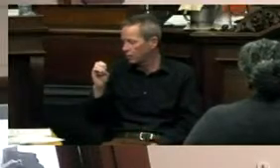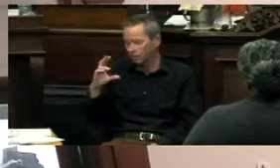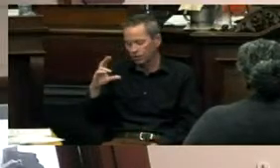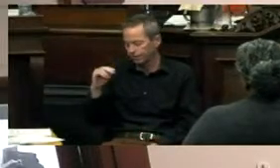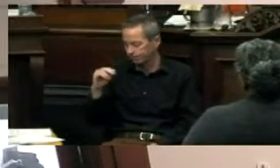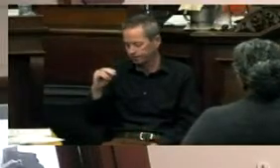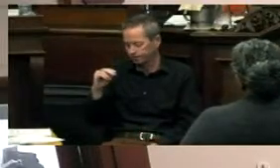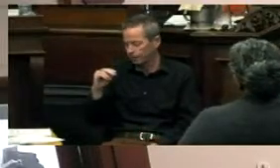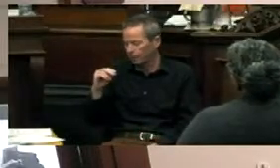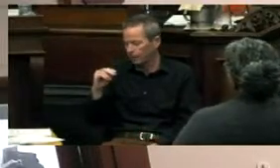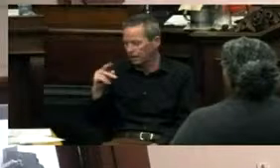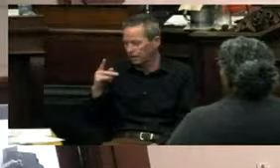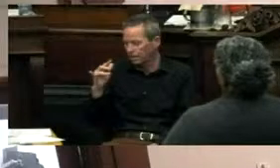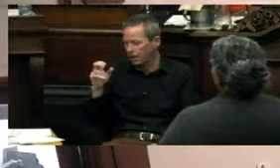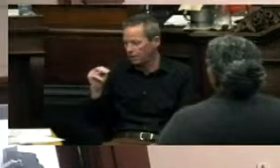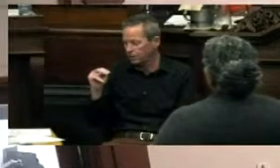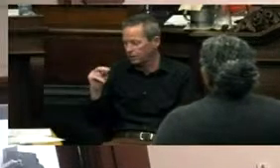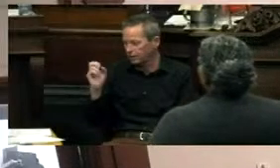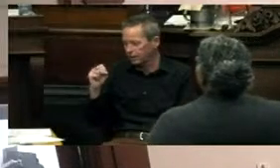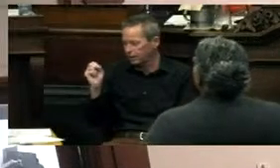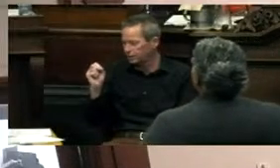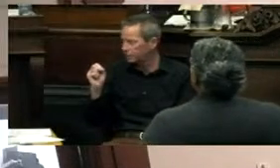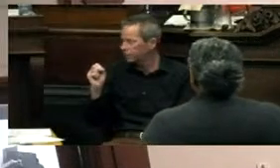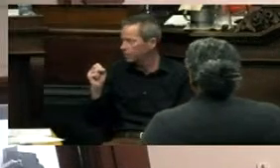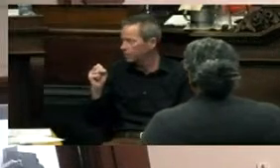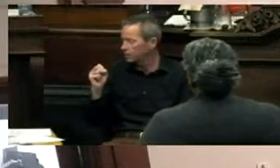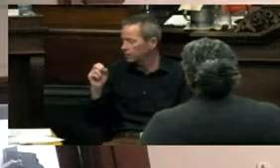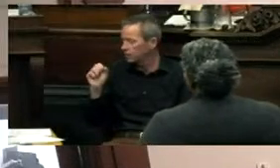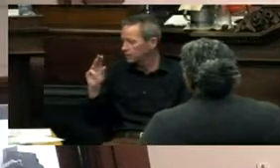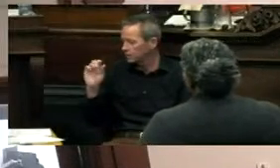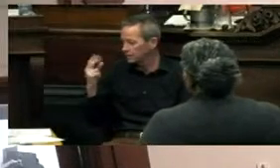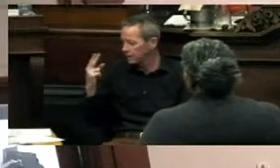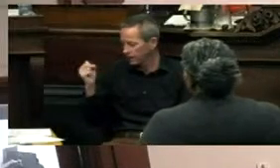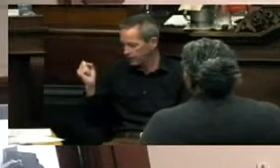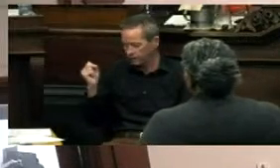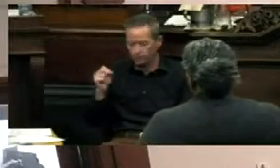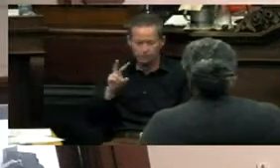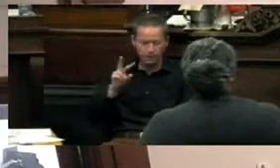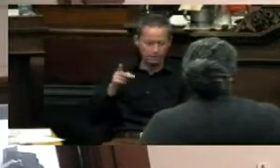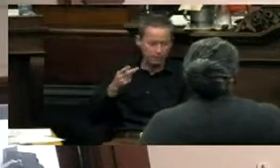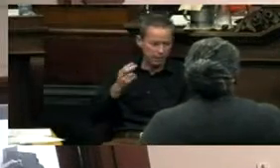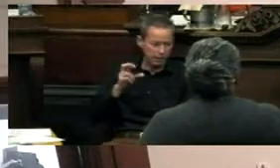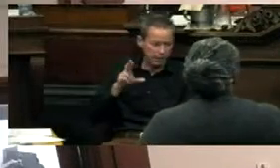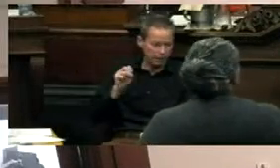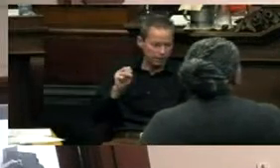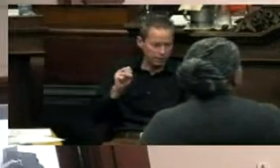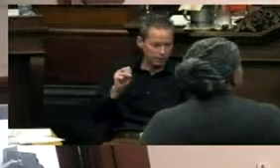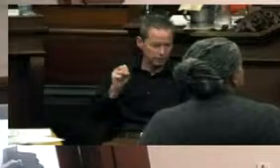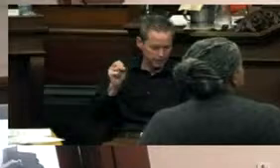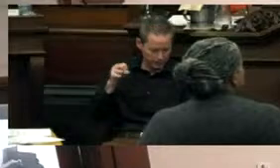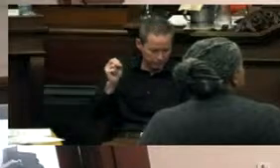member. Lupien. Yes. Council member. Martin. Yes. Council member. Monroe. No. Council